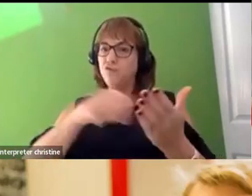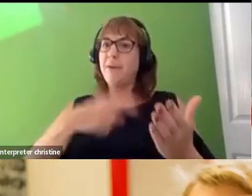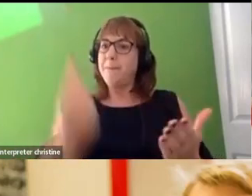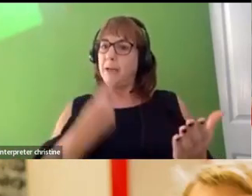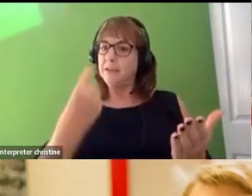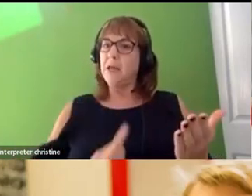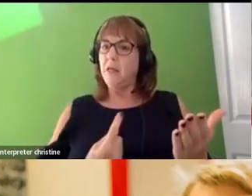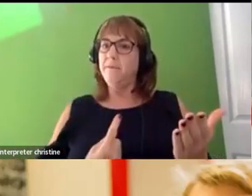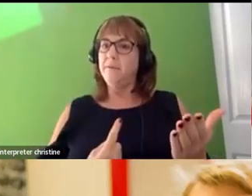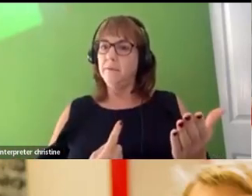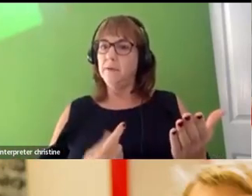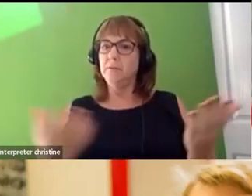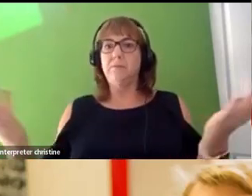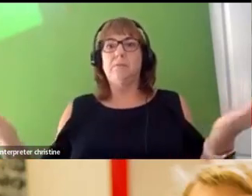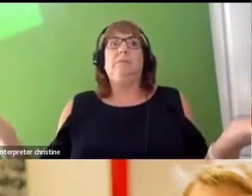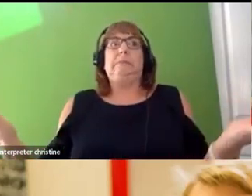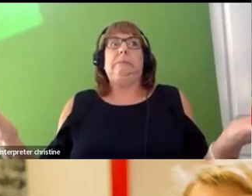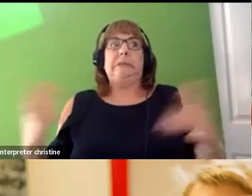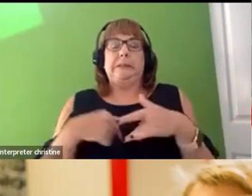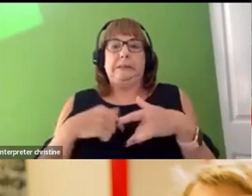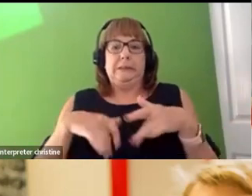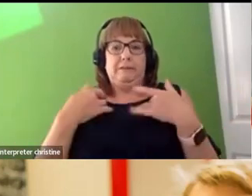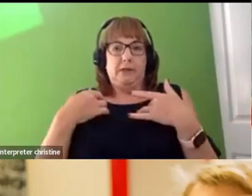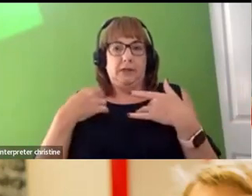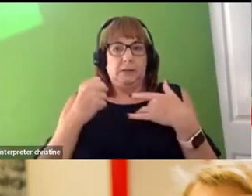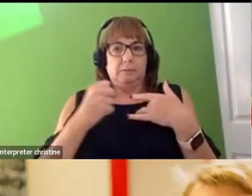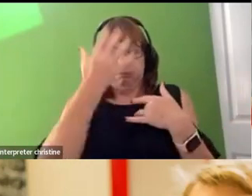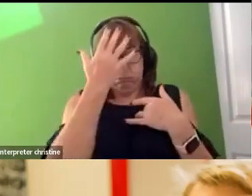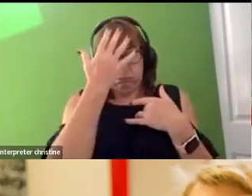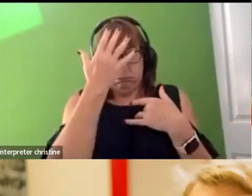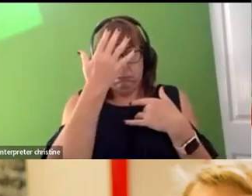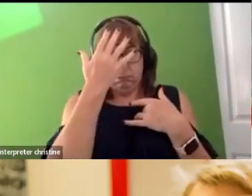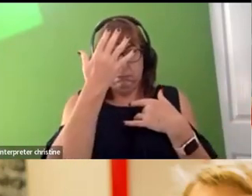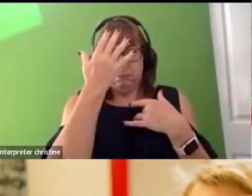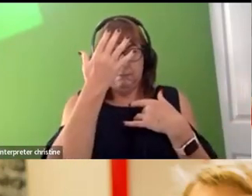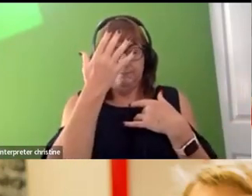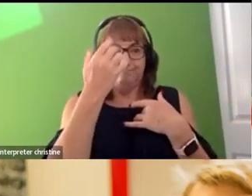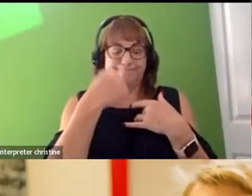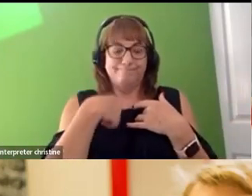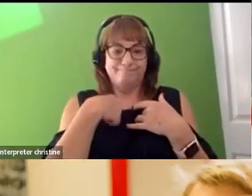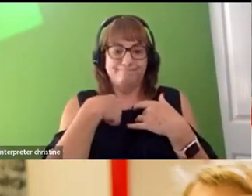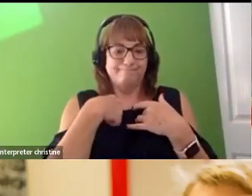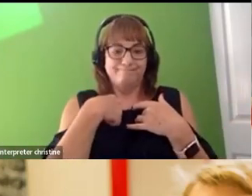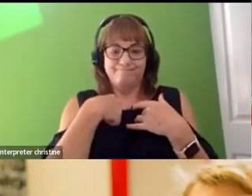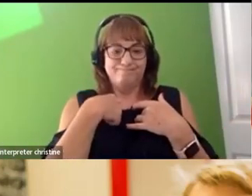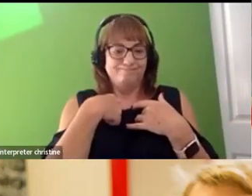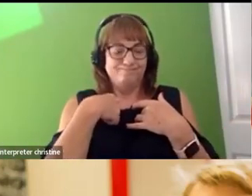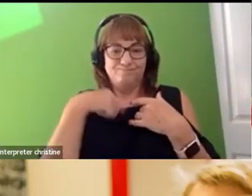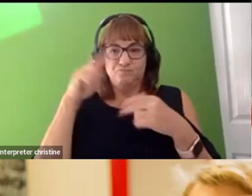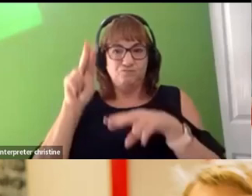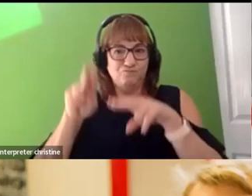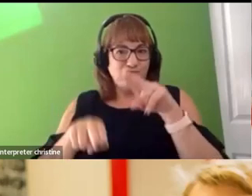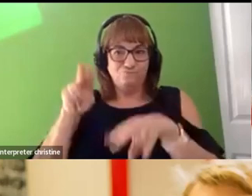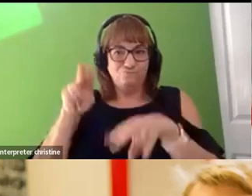And in that moment I felt really ashamed, I you know had totally misjudged him for who